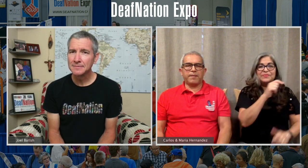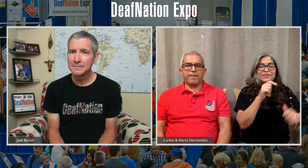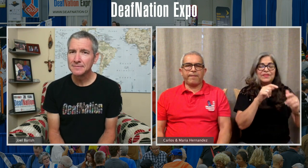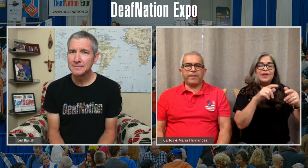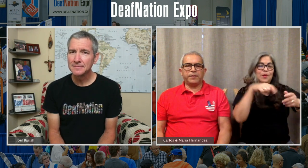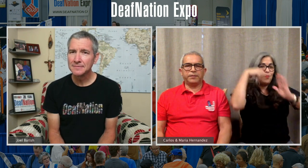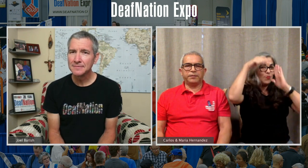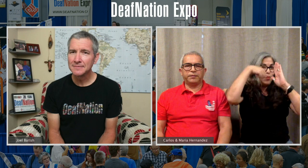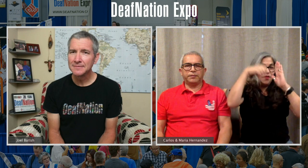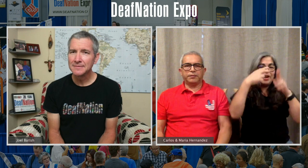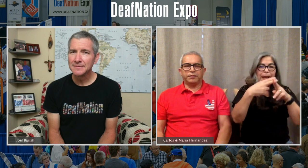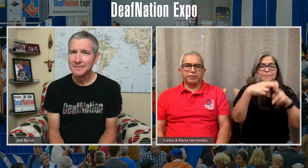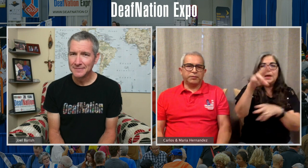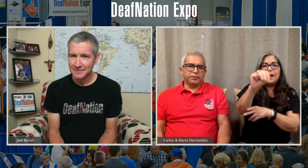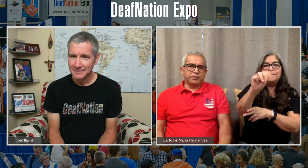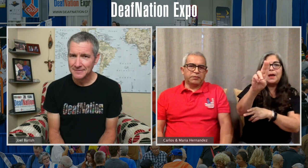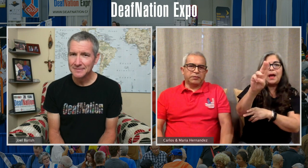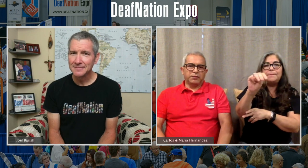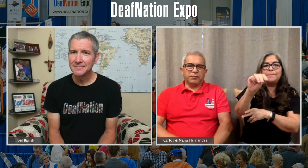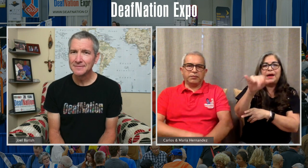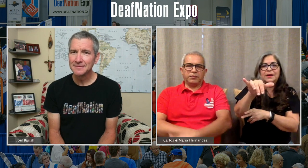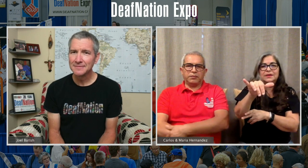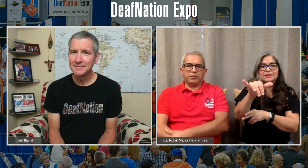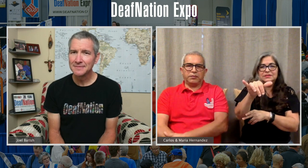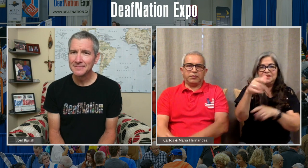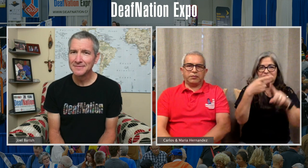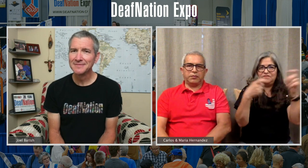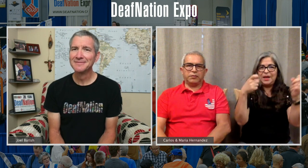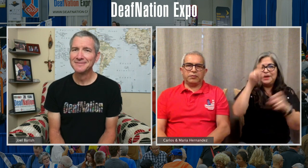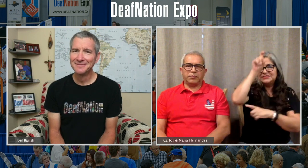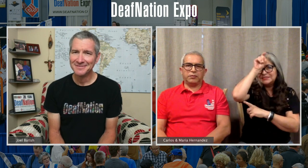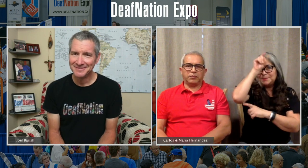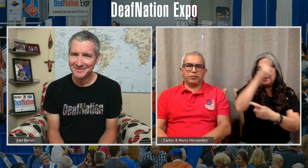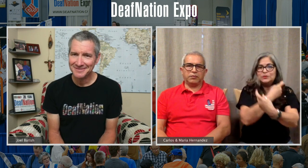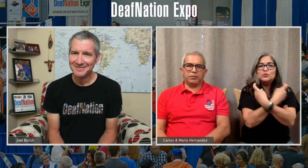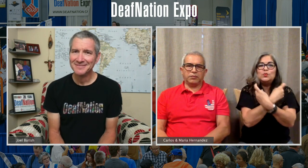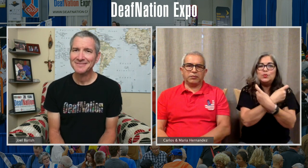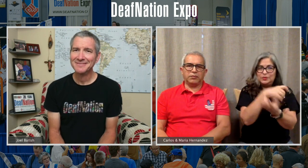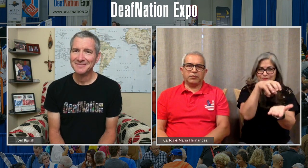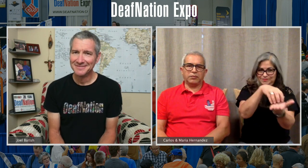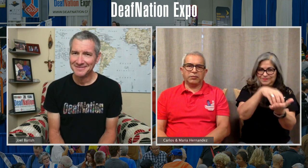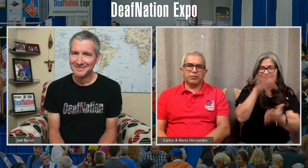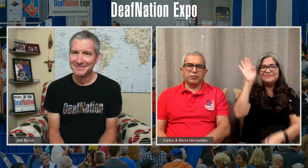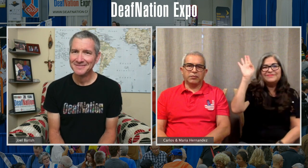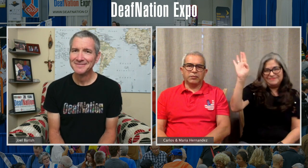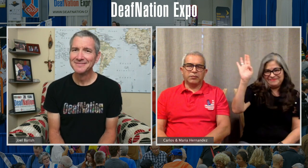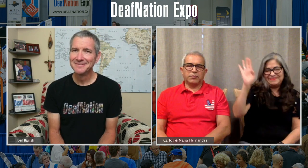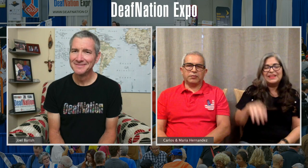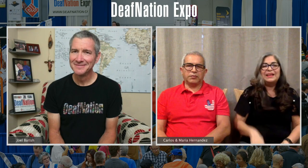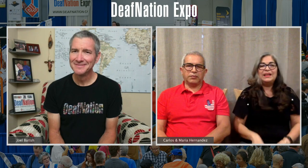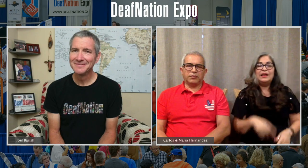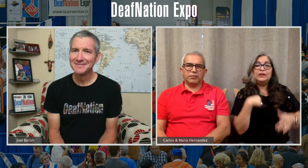A movie called Mummy, from Egypt.